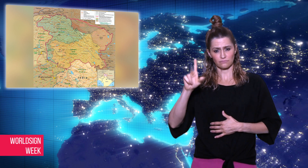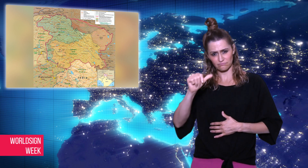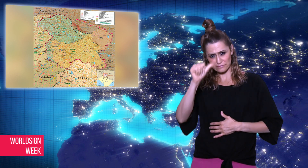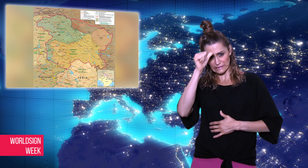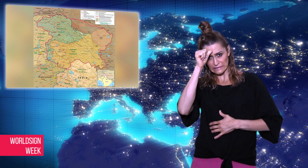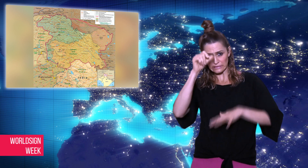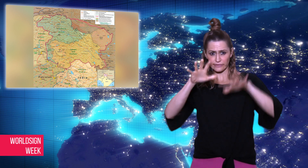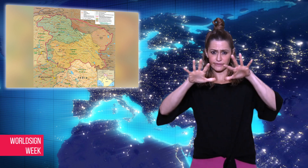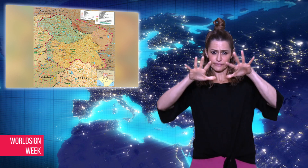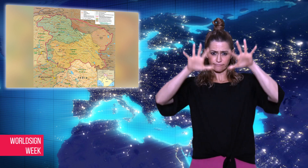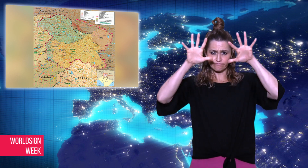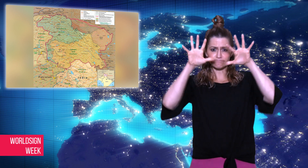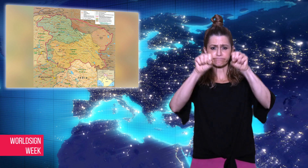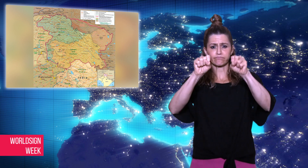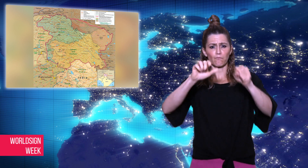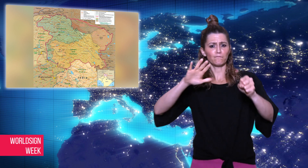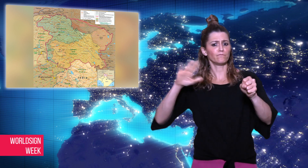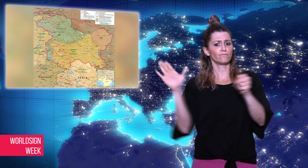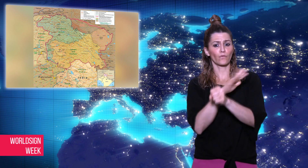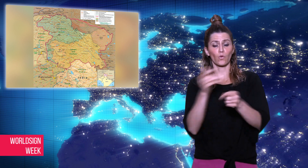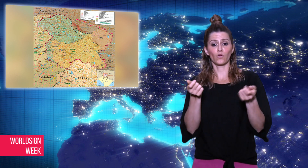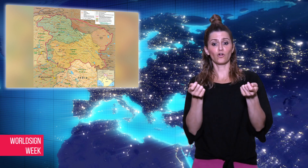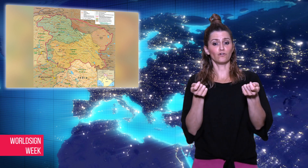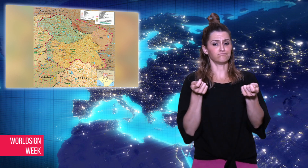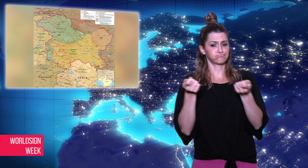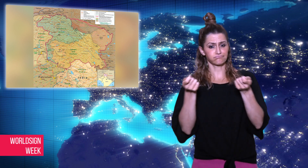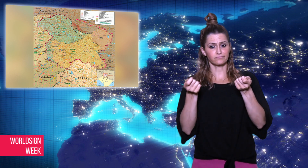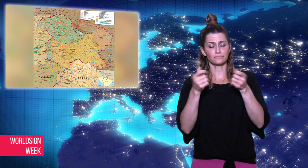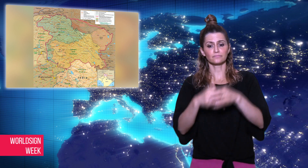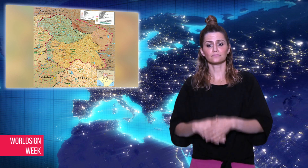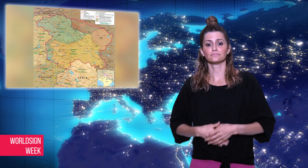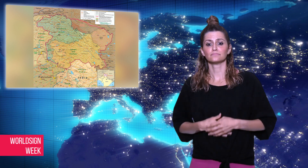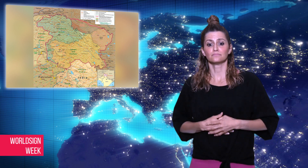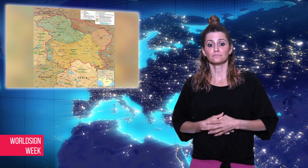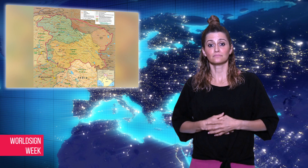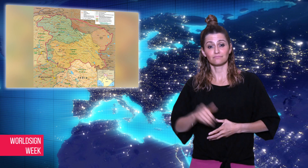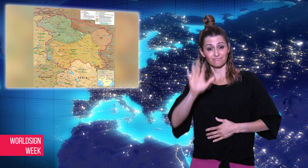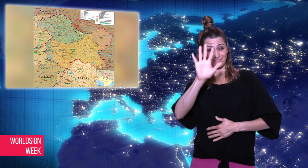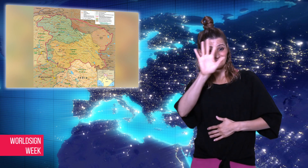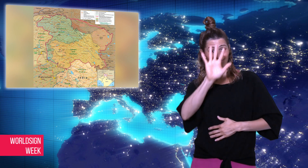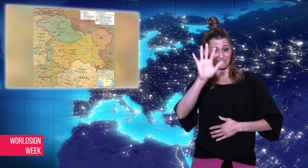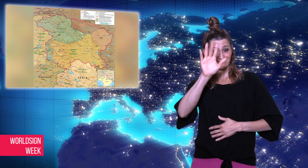The majority of people living in